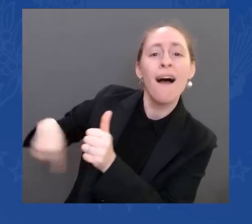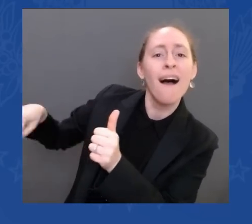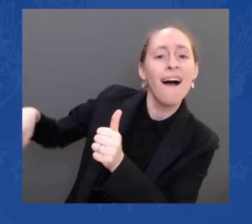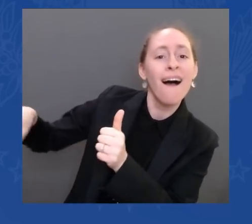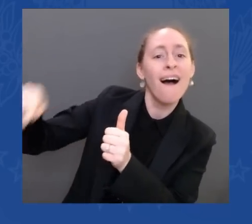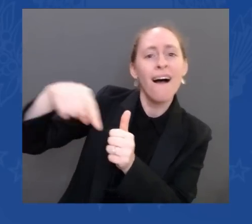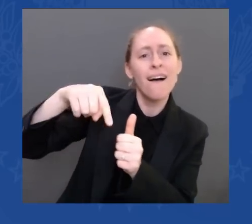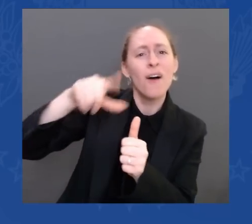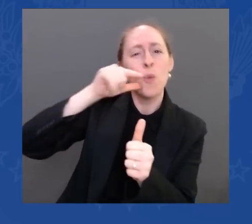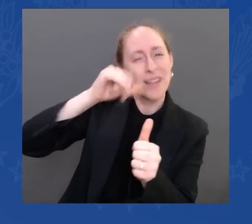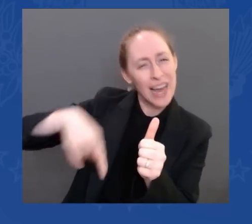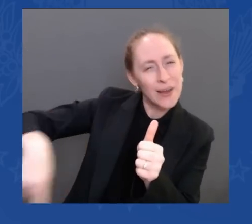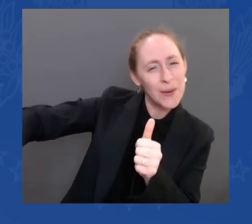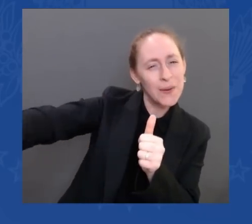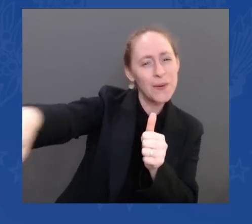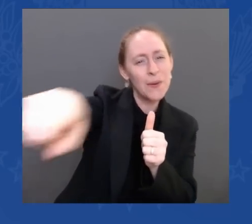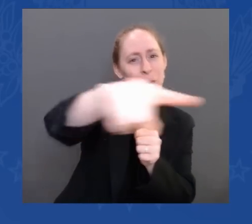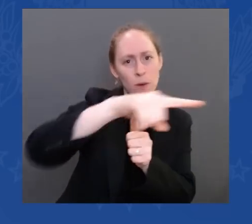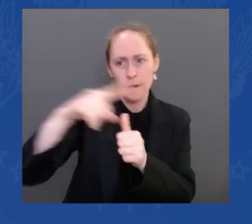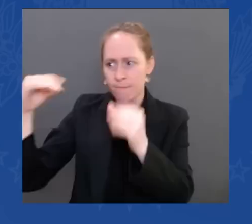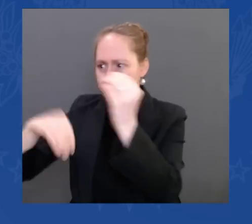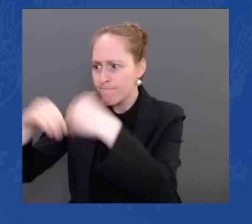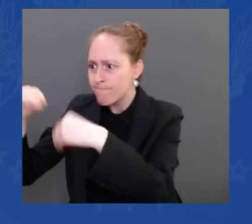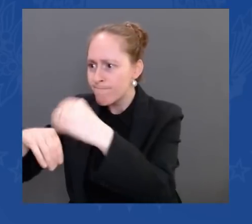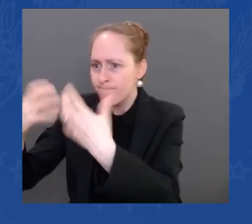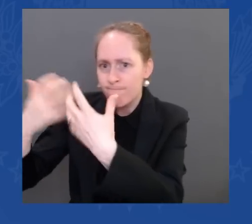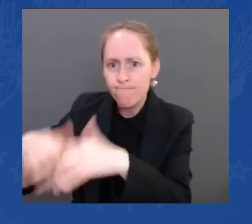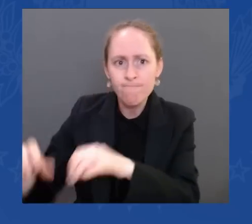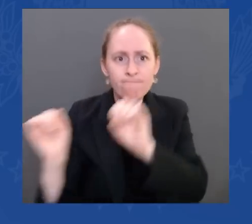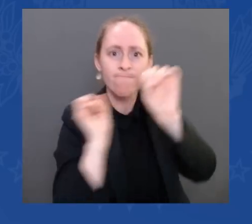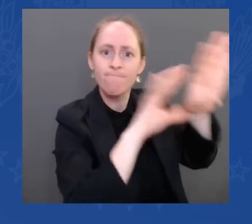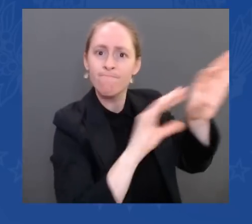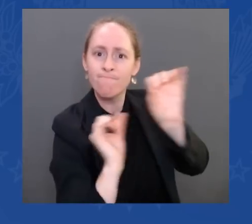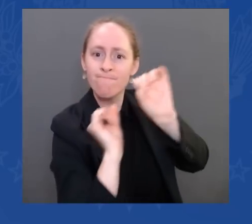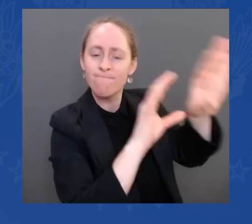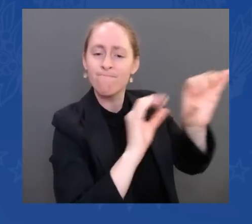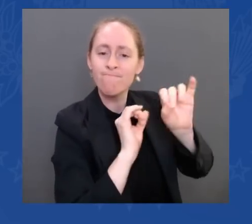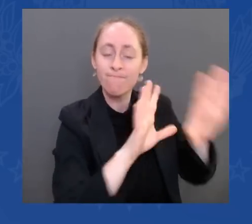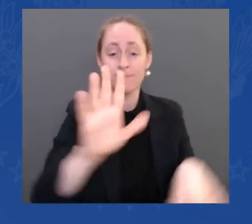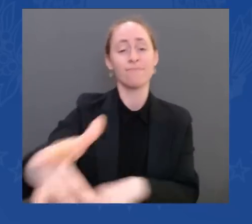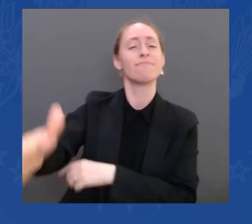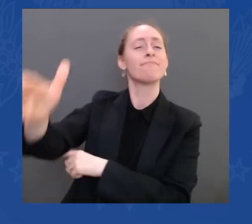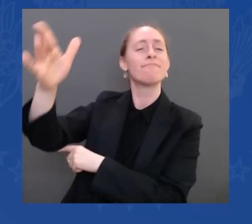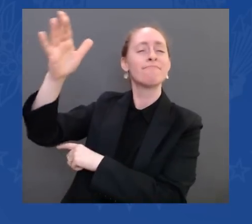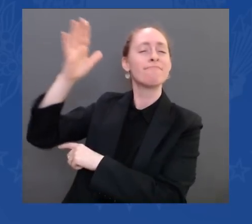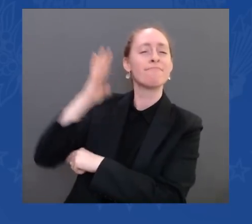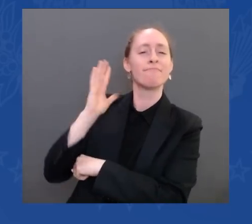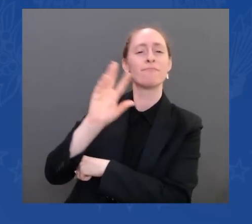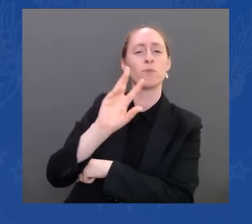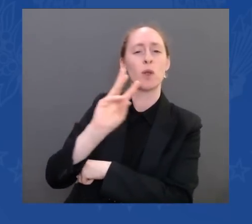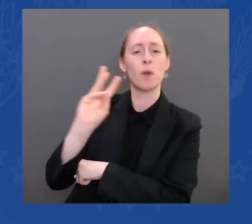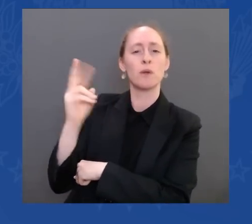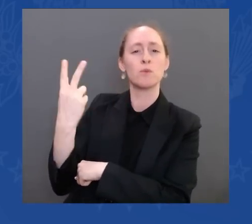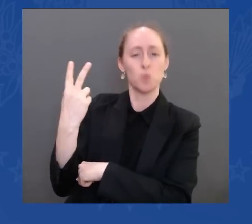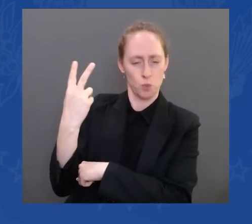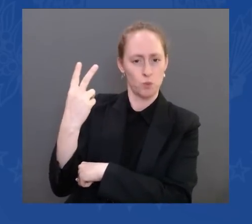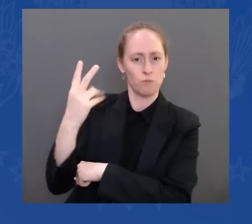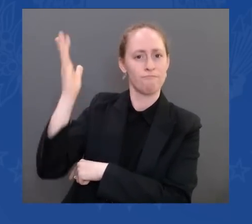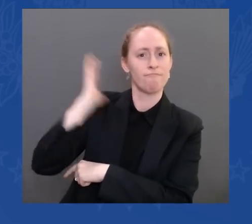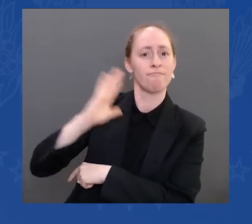the United States was known as the arsenal of democracy. There was Rosie the Riveter -- who I actually got to meet, quite frankly, before she passed away --